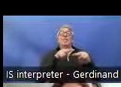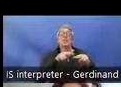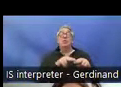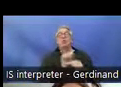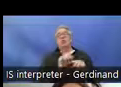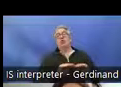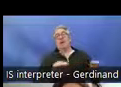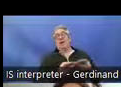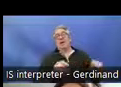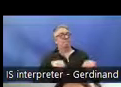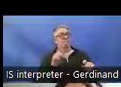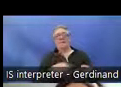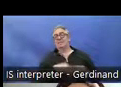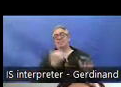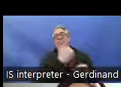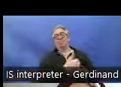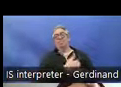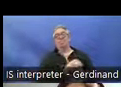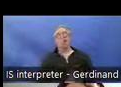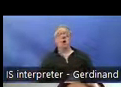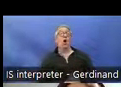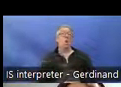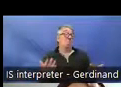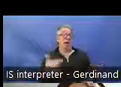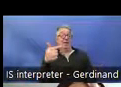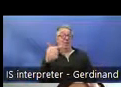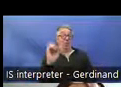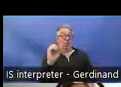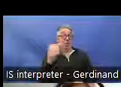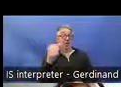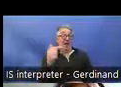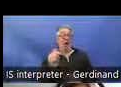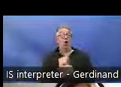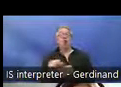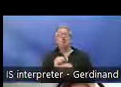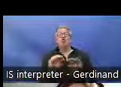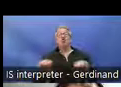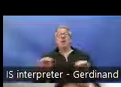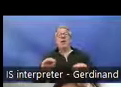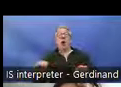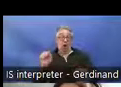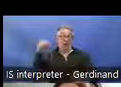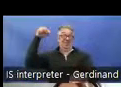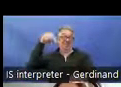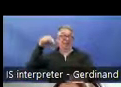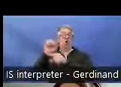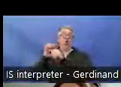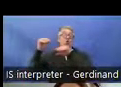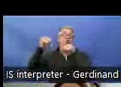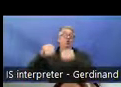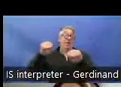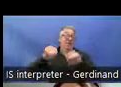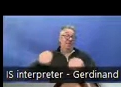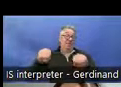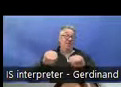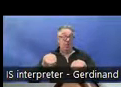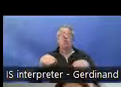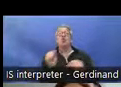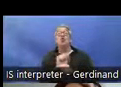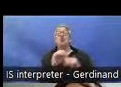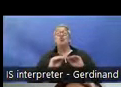Especially for train the trainer to engage disability advocates and local OPDs to learn